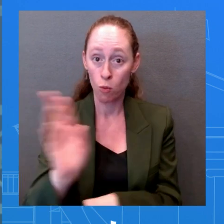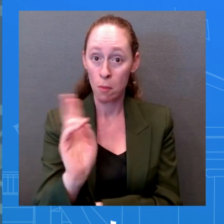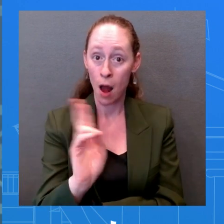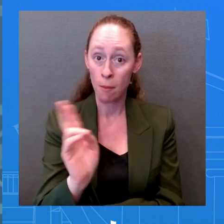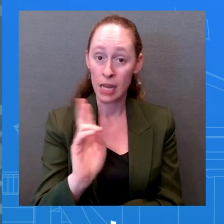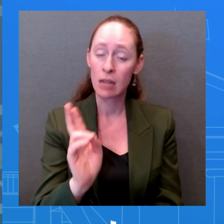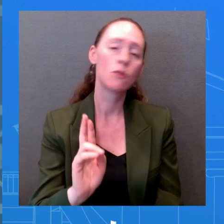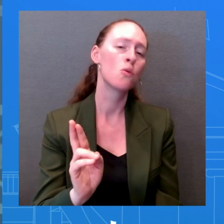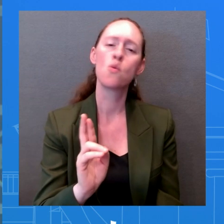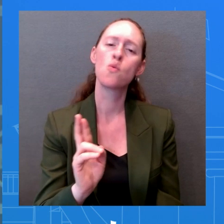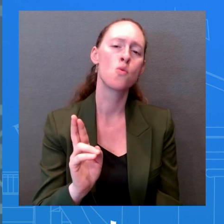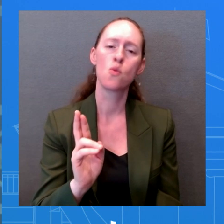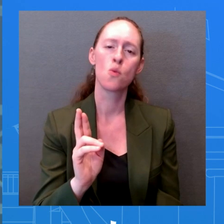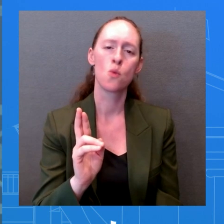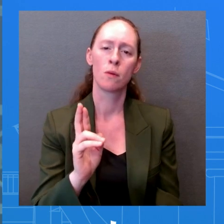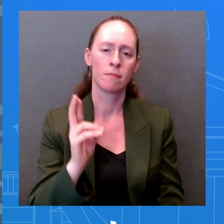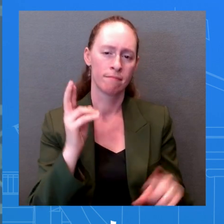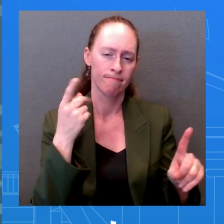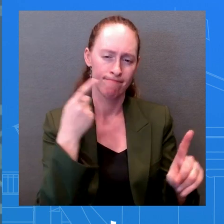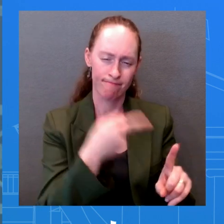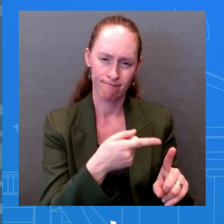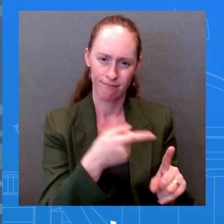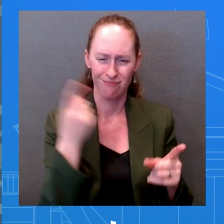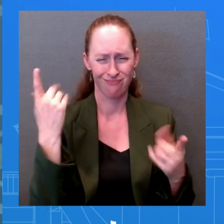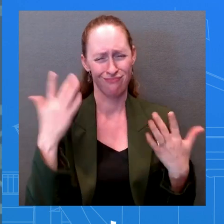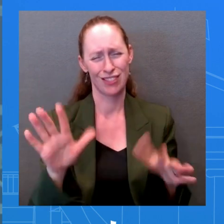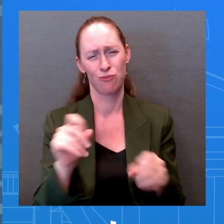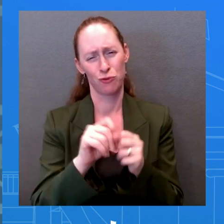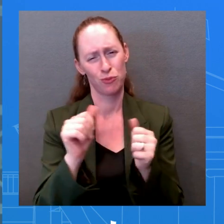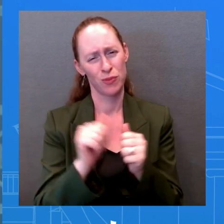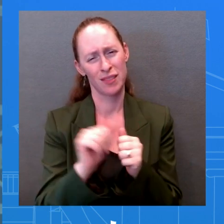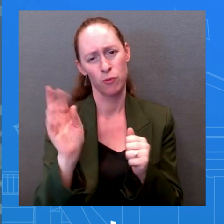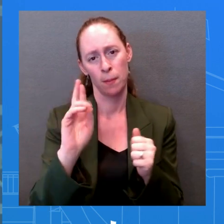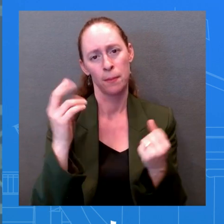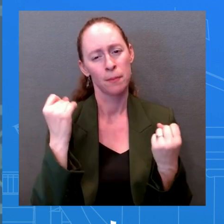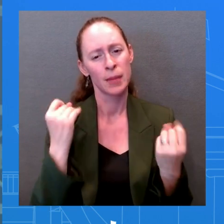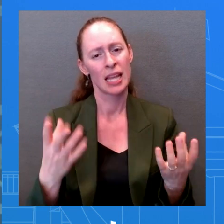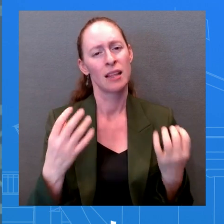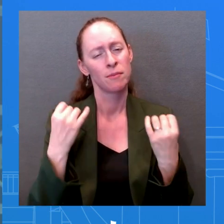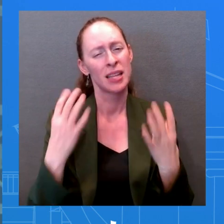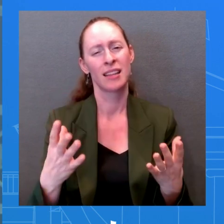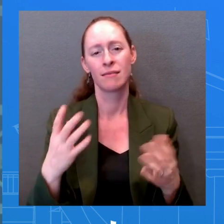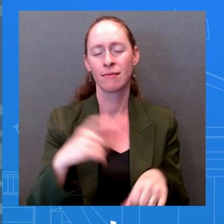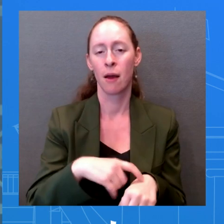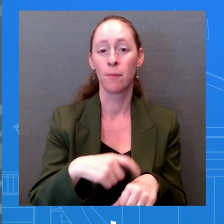and promote public safety, like COVID-19 Hate Crimes Act and the Bipartisan Safety Community